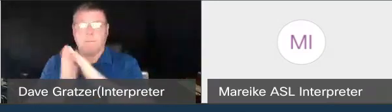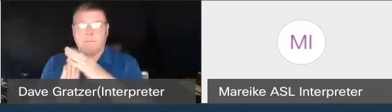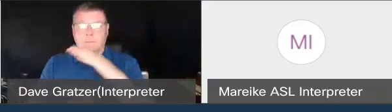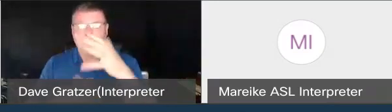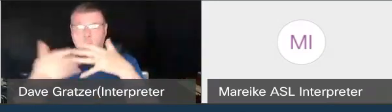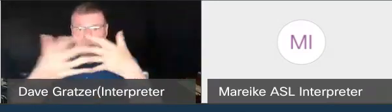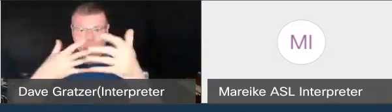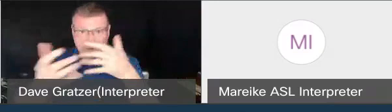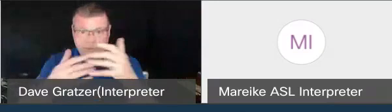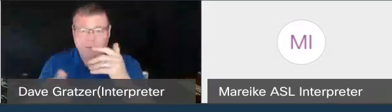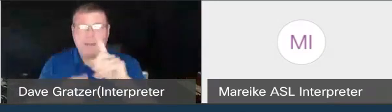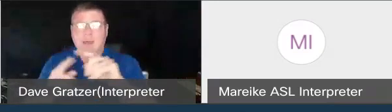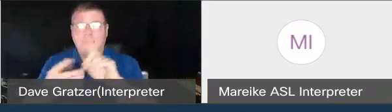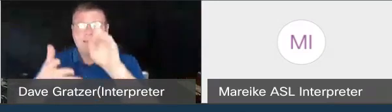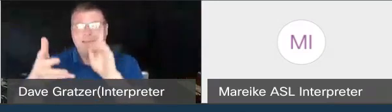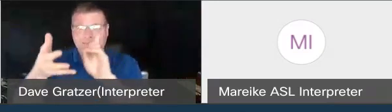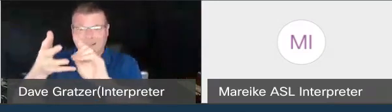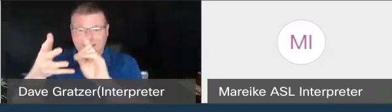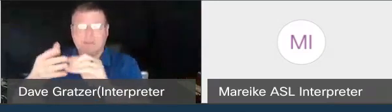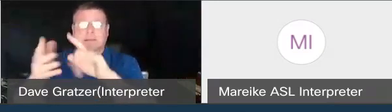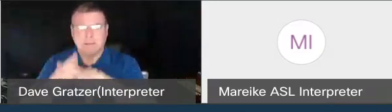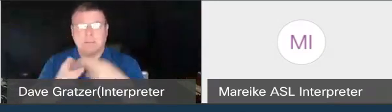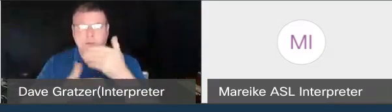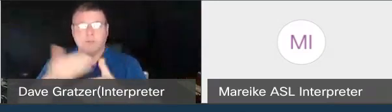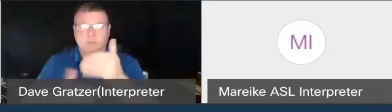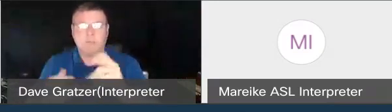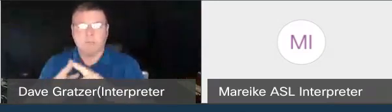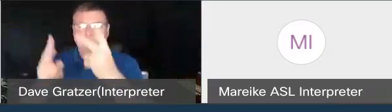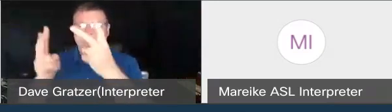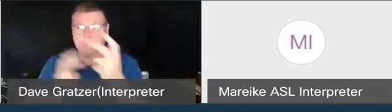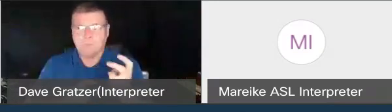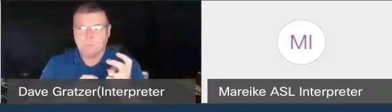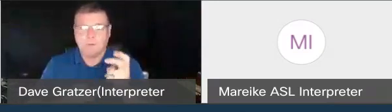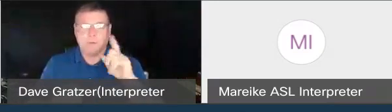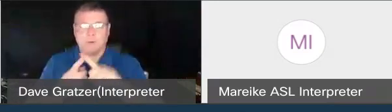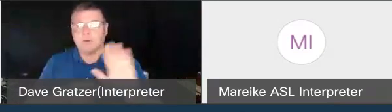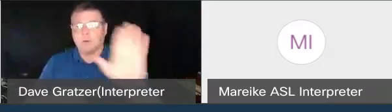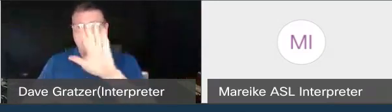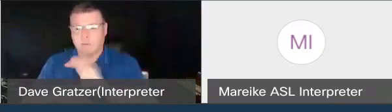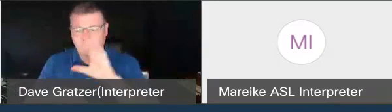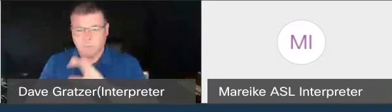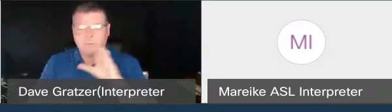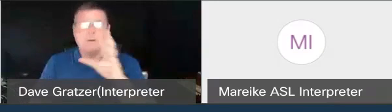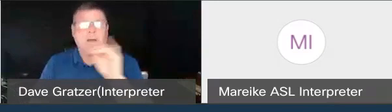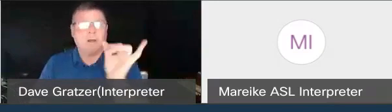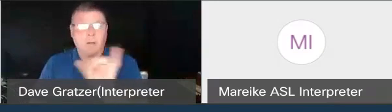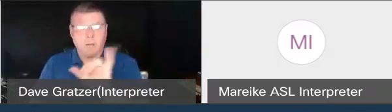and just click the download button and that should start the process to download it directly to your computer. There's also a poll,